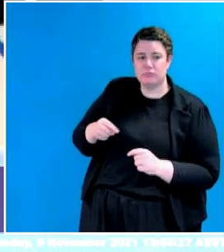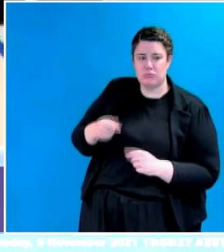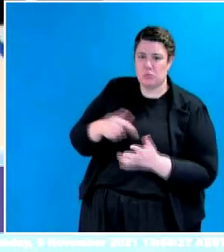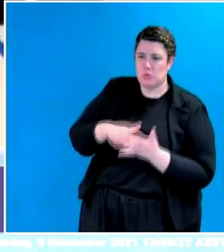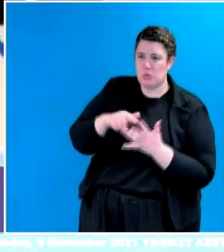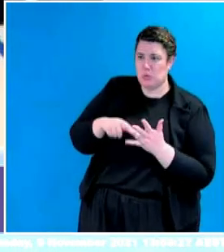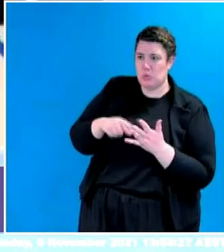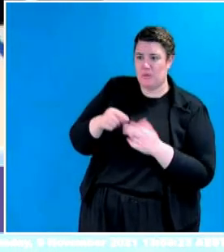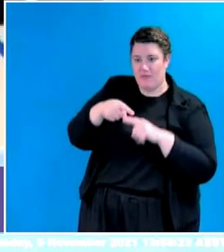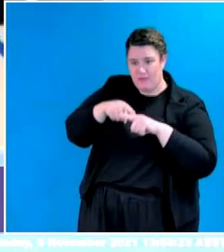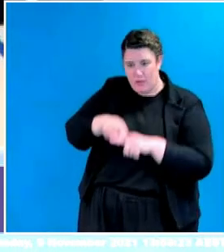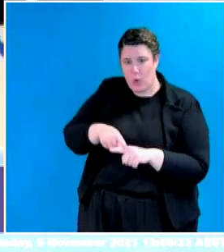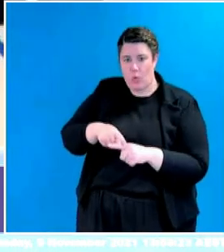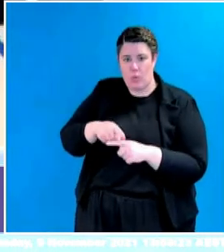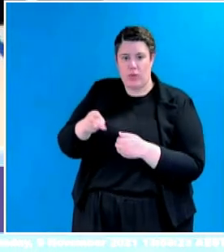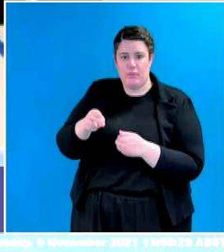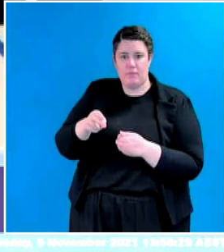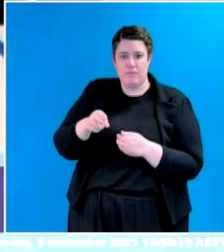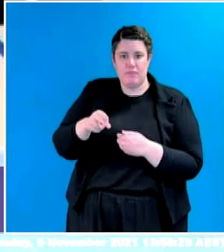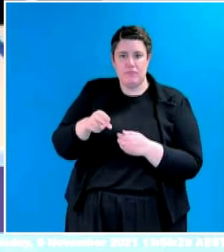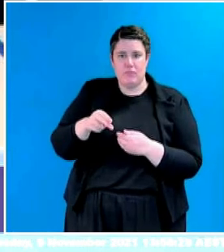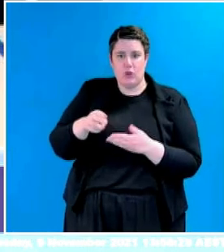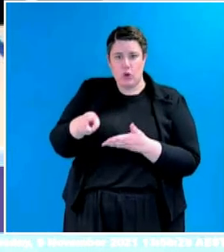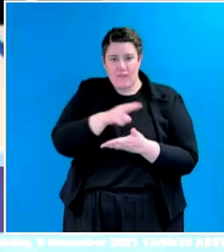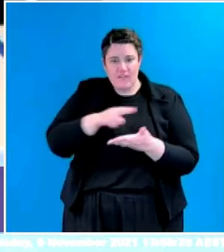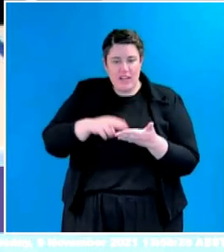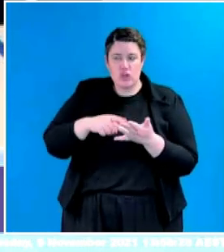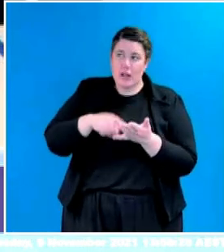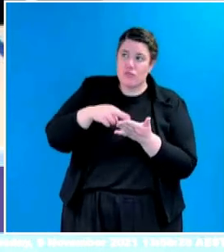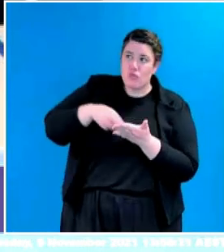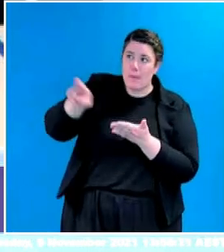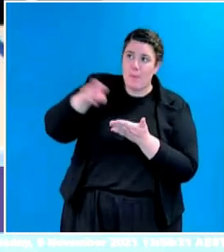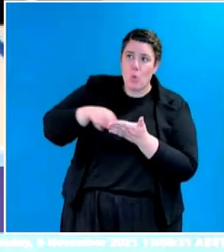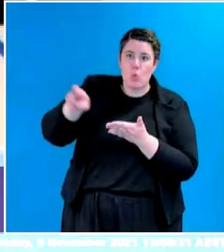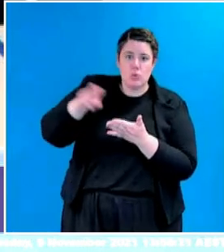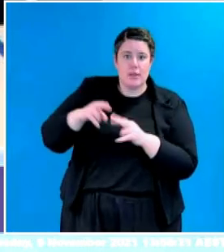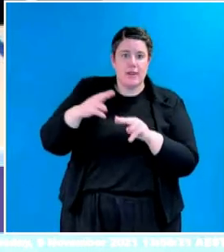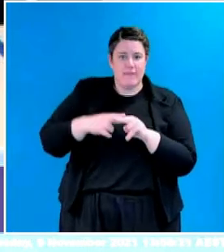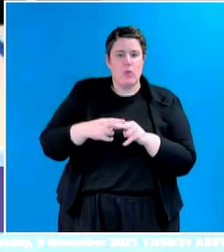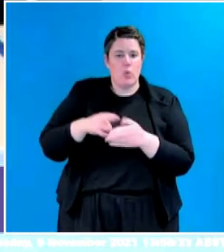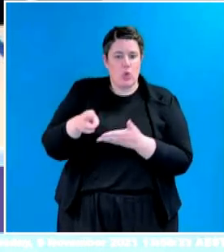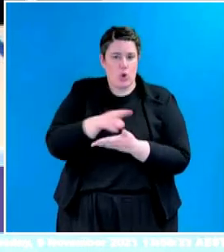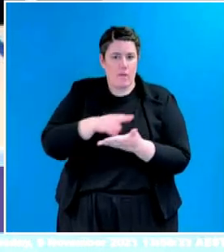convention matters and reporting processes associated with the convention.